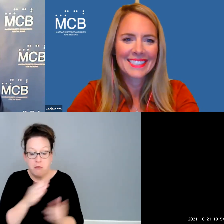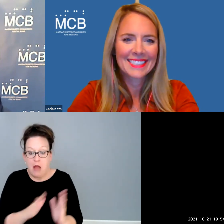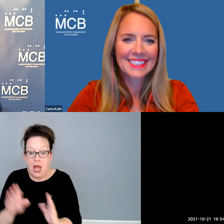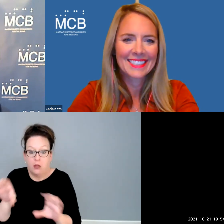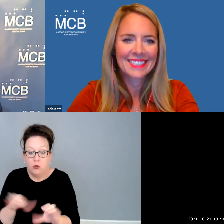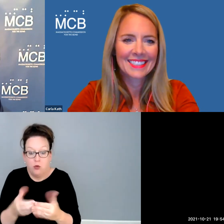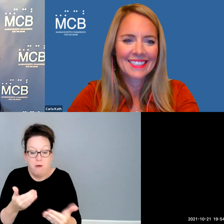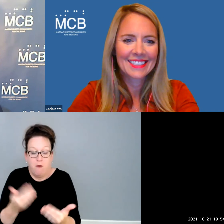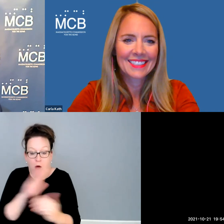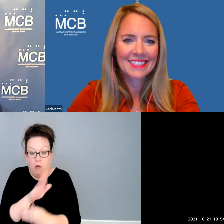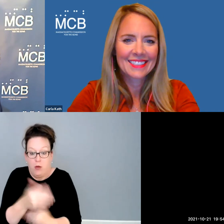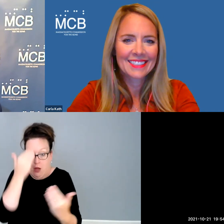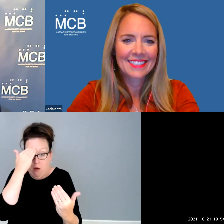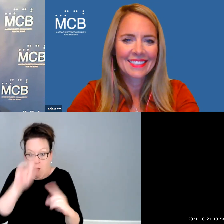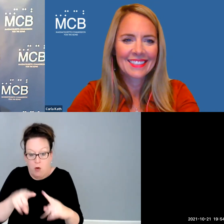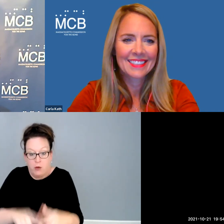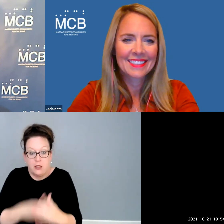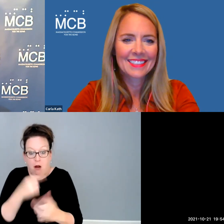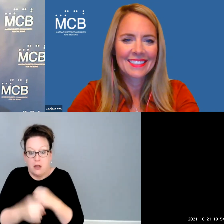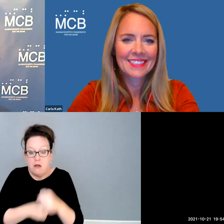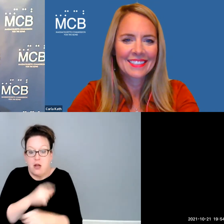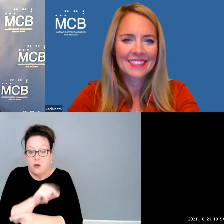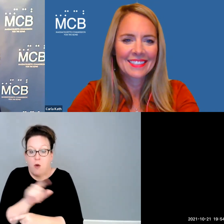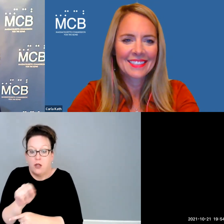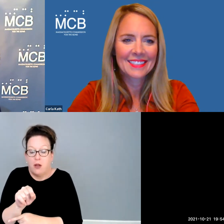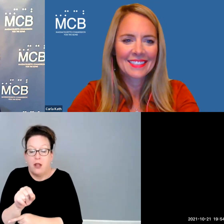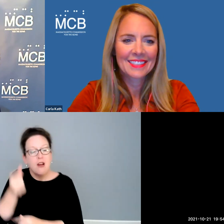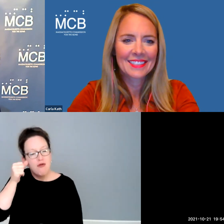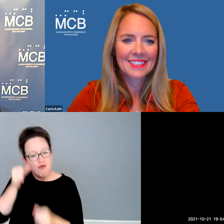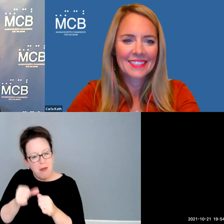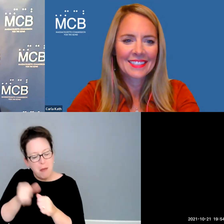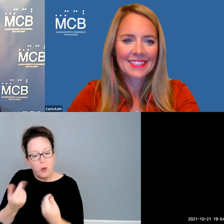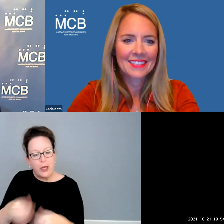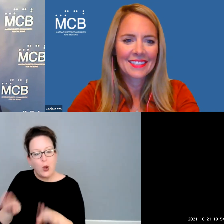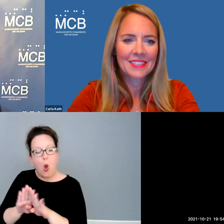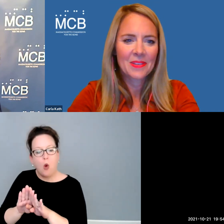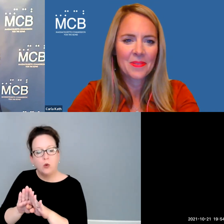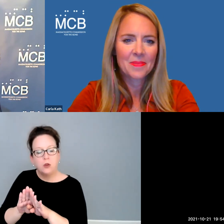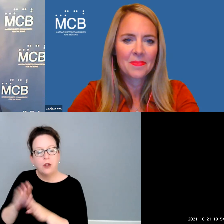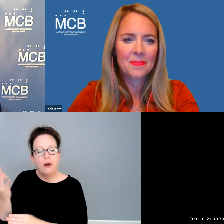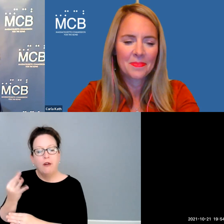began 2020. I mean we, we closed for business on Friday, March 13th of that pandemic and